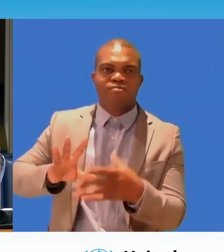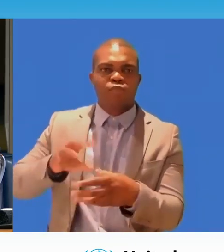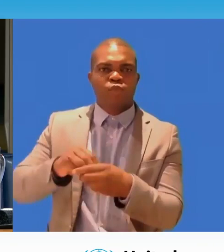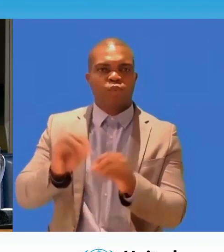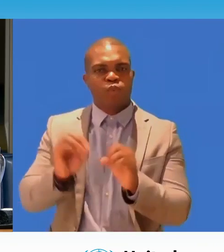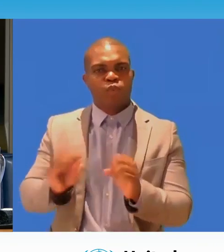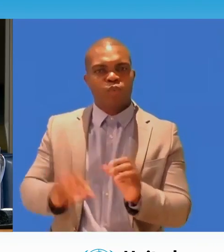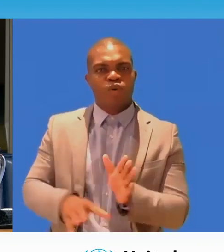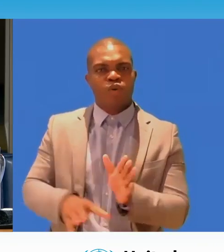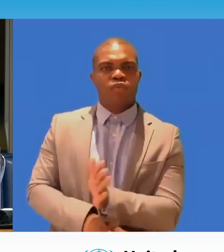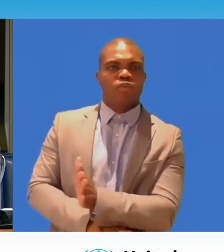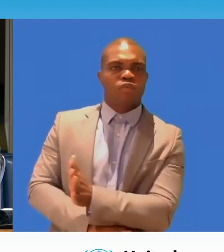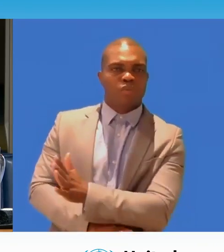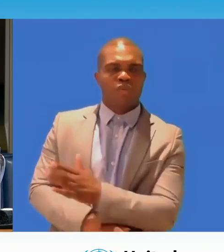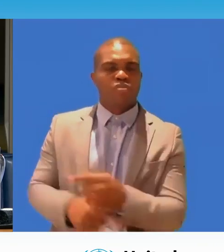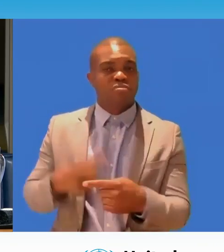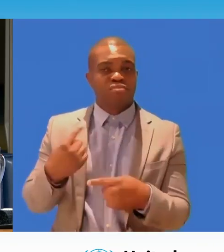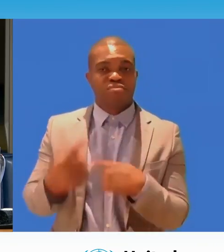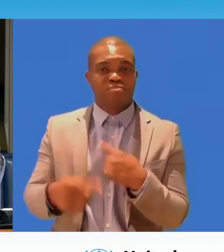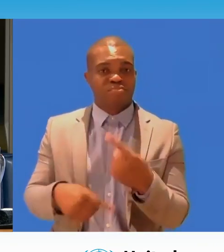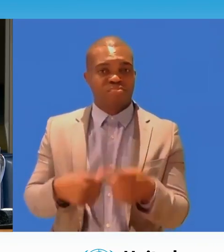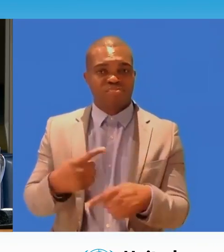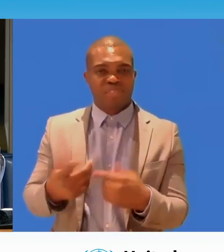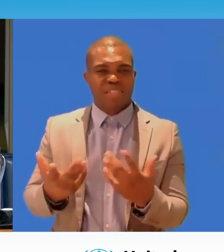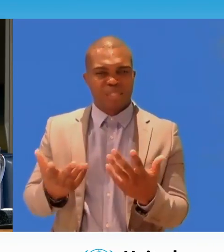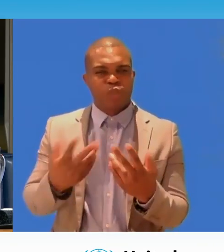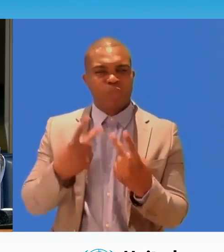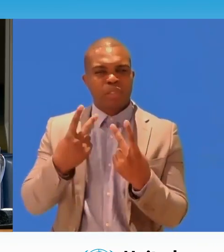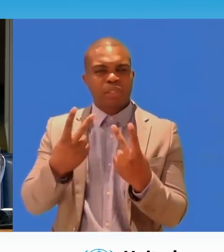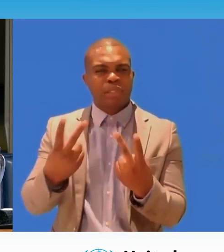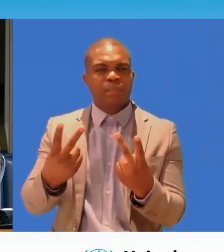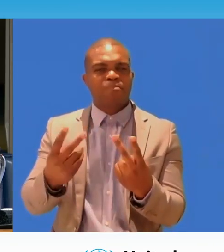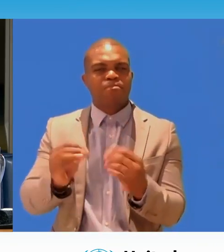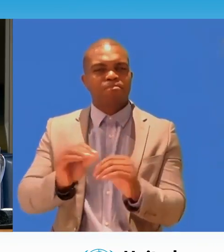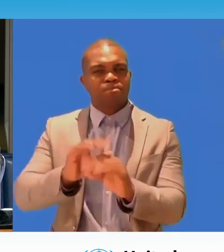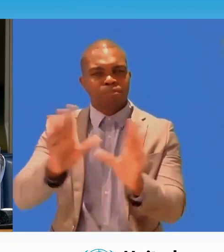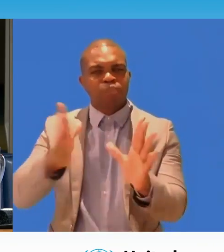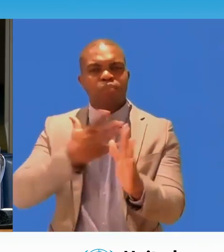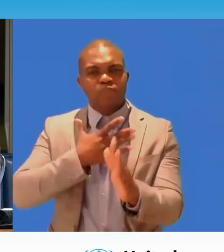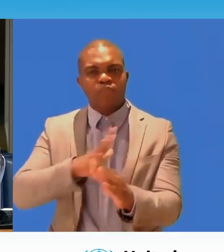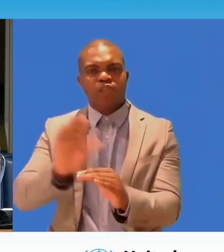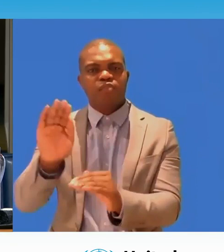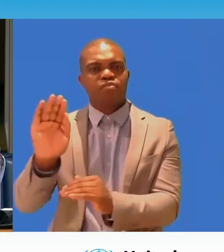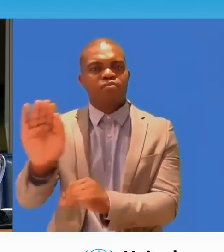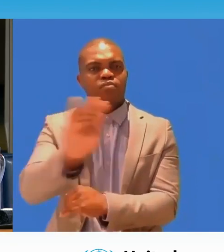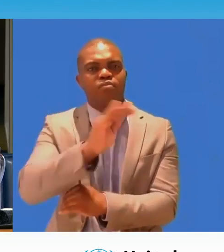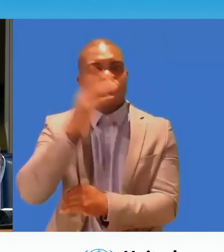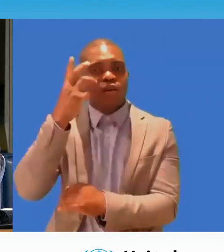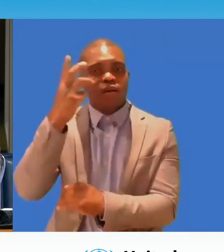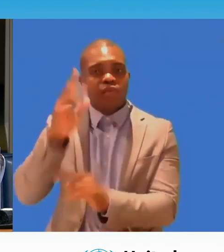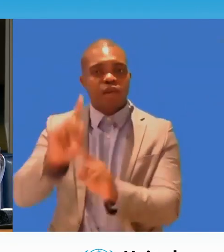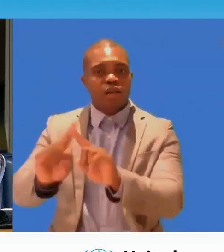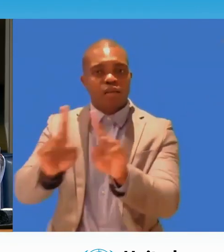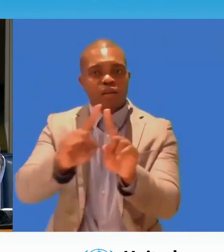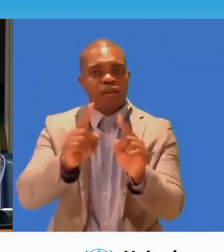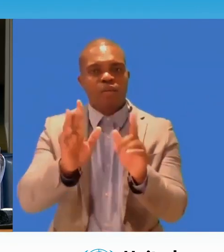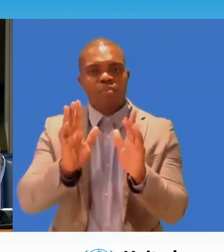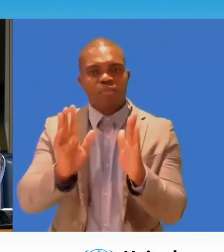Systems of governance is therefore echoed by the urgent call to rethink disability inclusion in